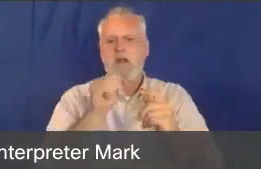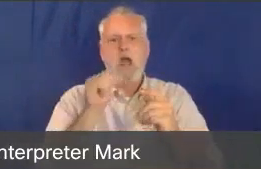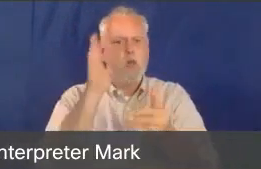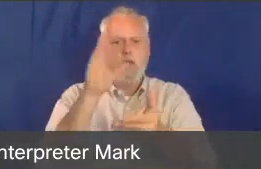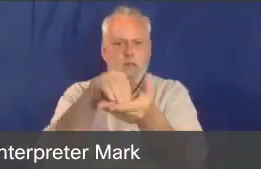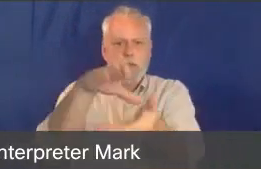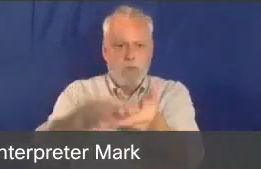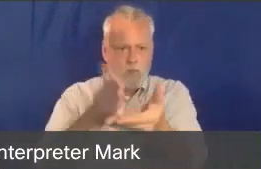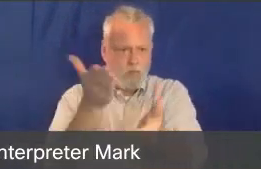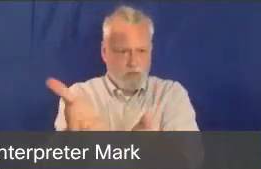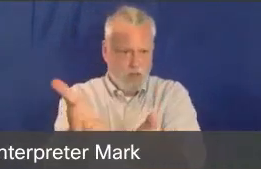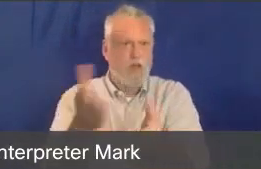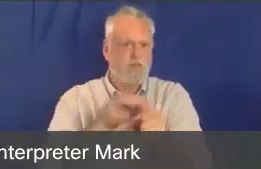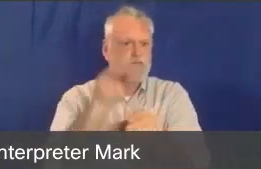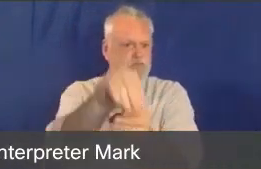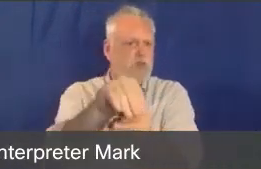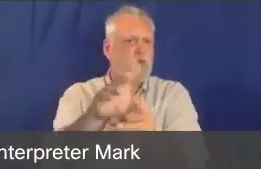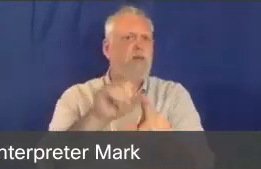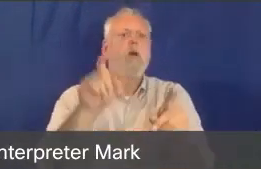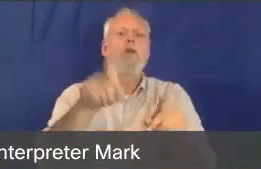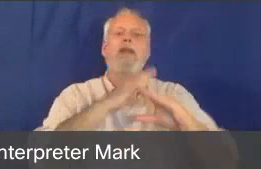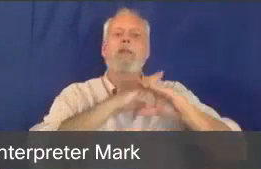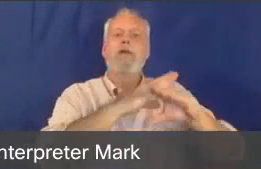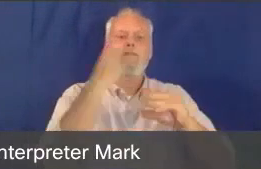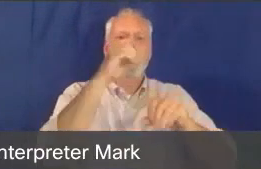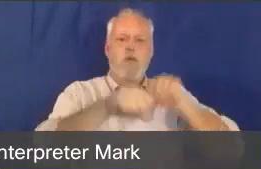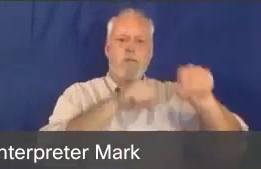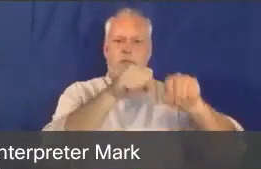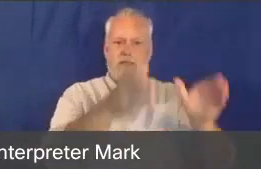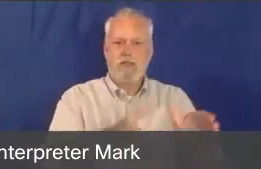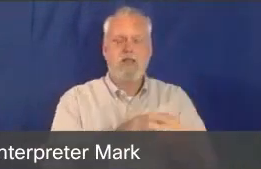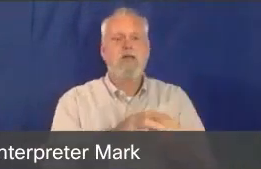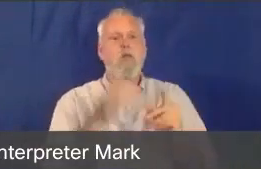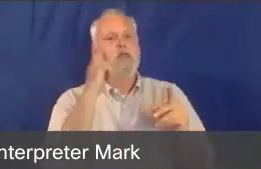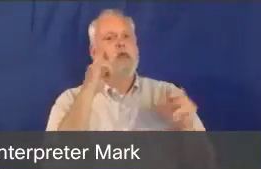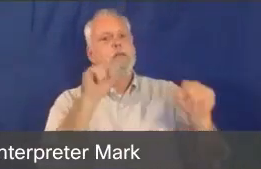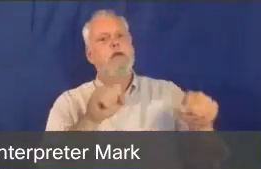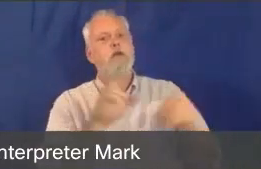But we still definitely need protection for bicycles. So we're thinking potentially about using something like this.